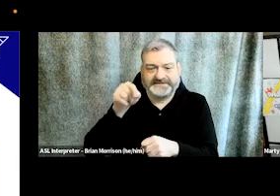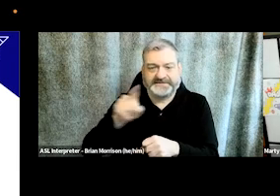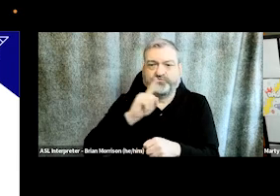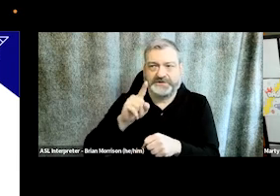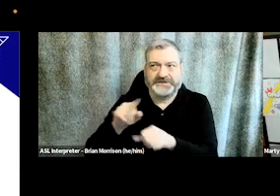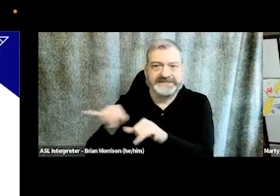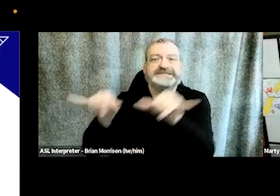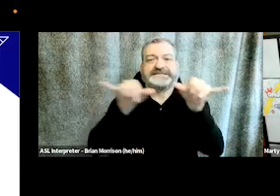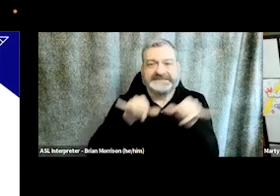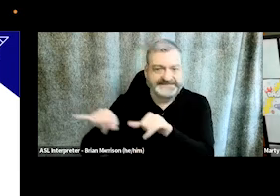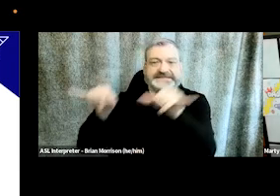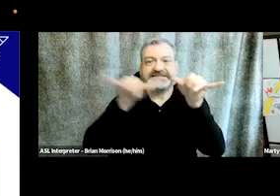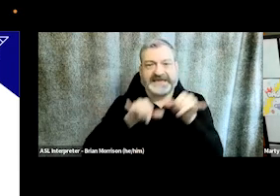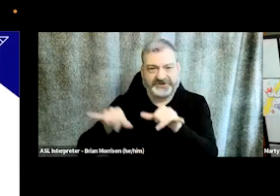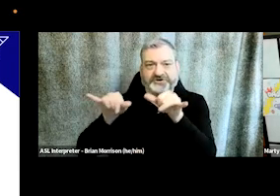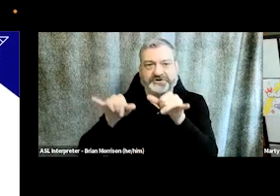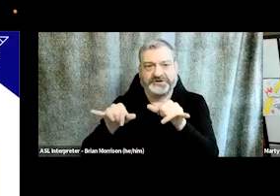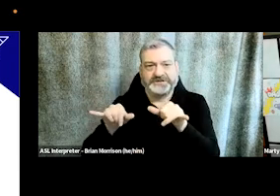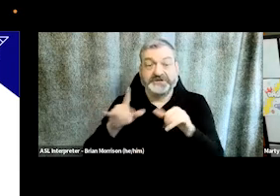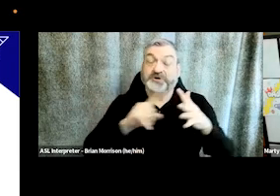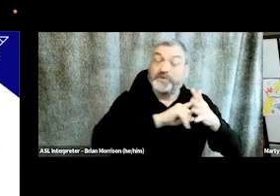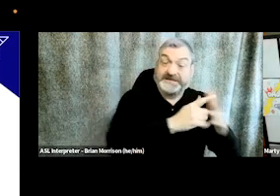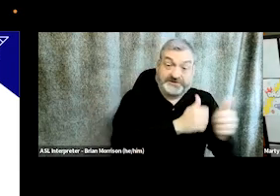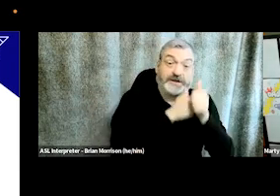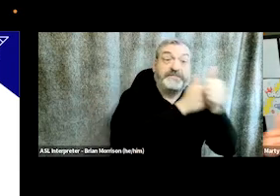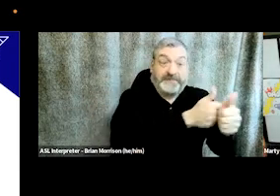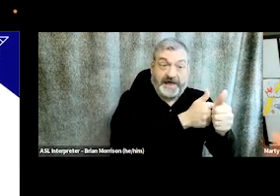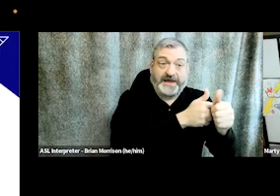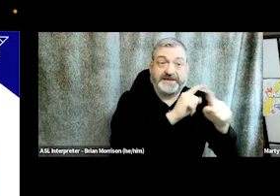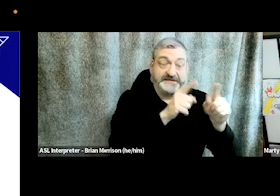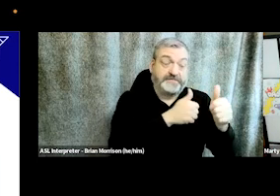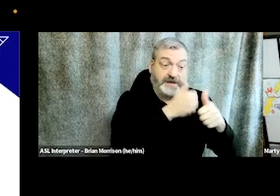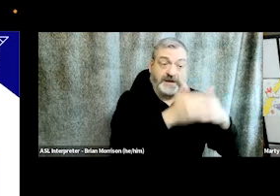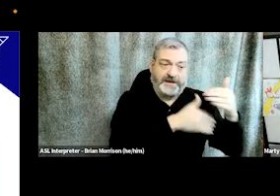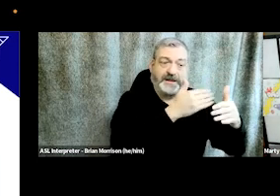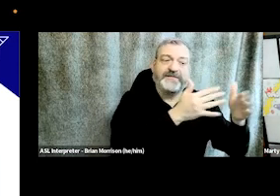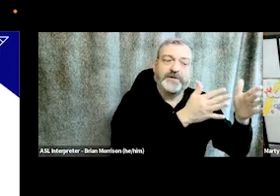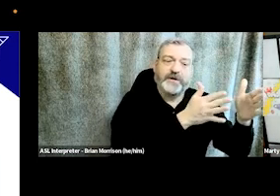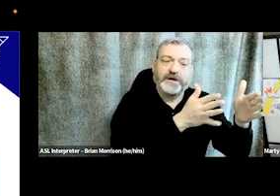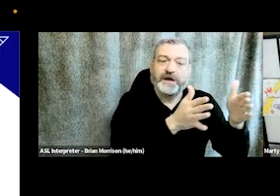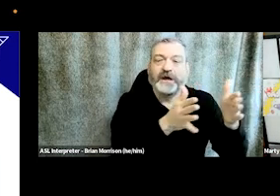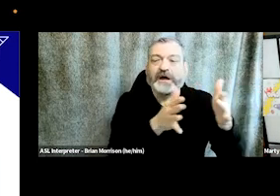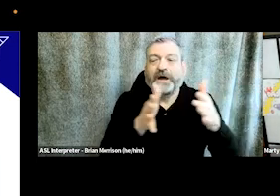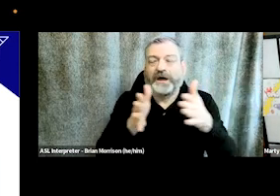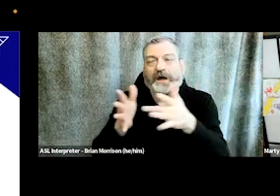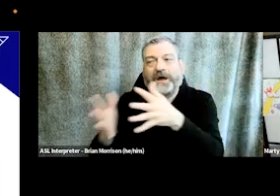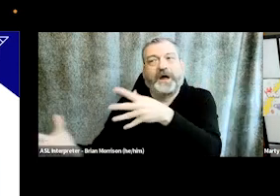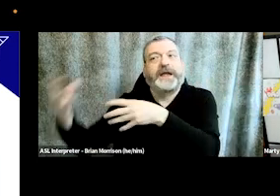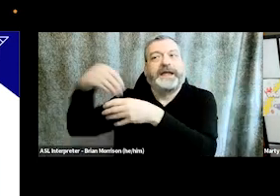As we shift left and start at the very beginning and ideation and all the way through, making sure that it's pretty simple.